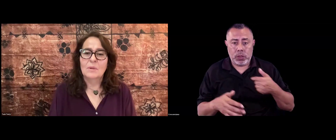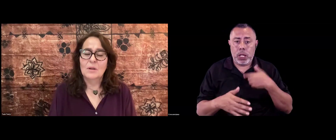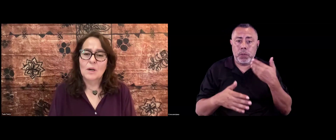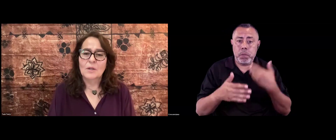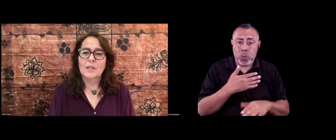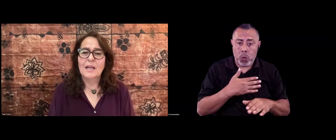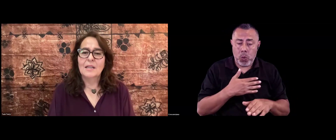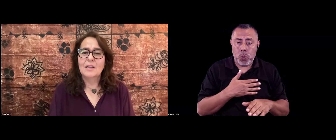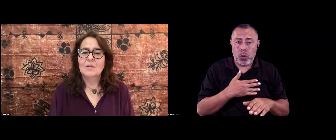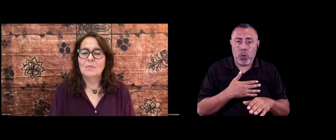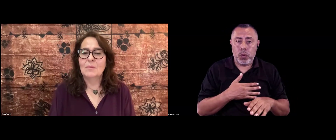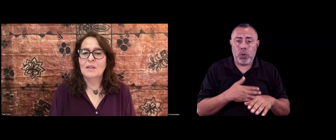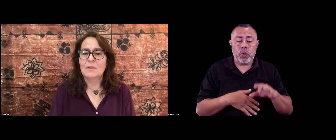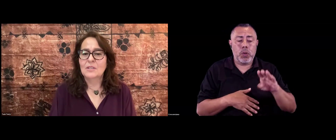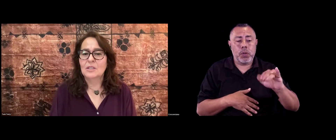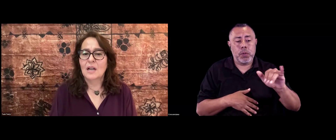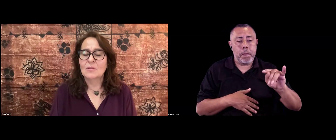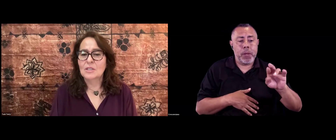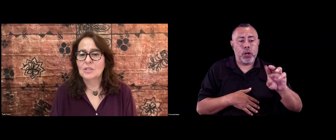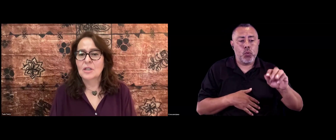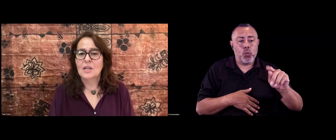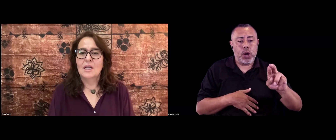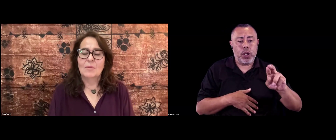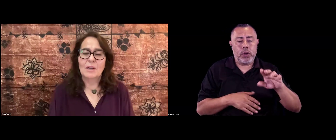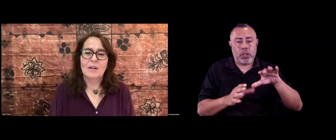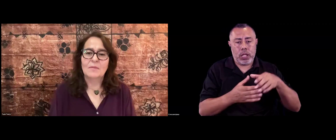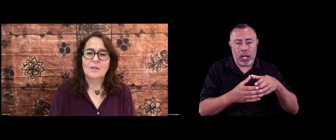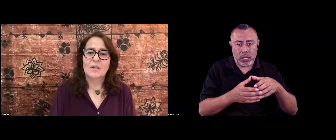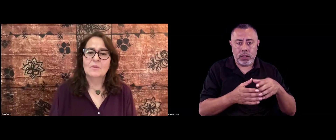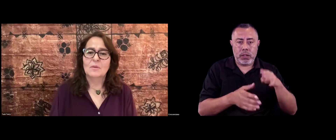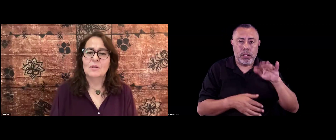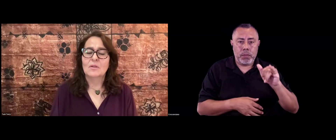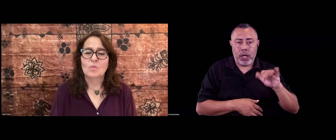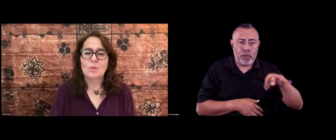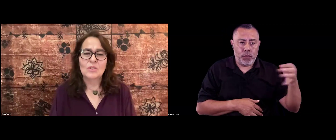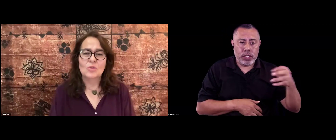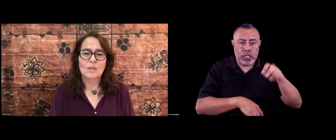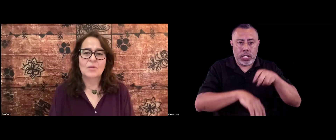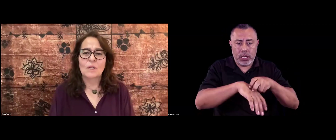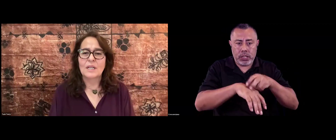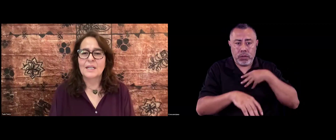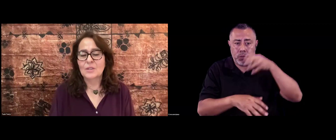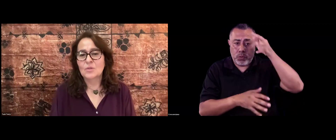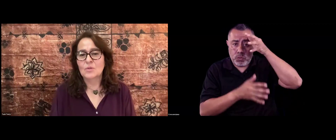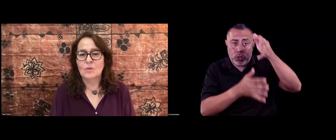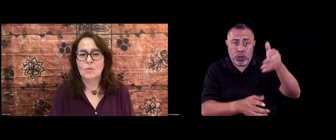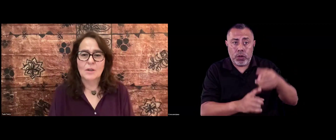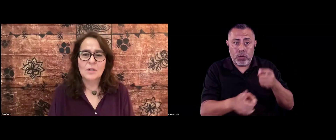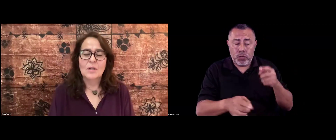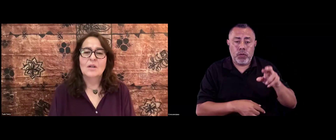Through the bitterwater clan made by the French and Irish. And my grandfather comes from the red streak running into the water.